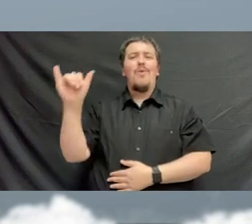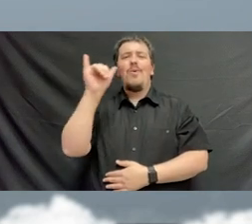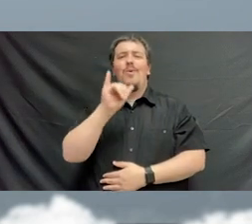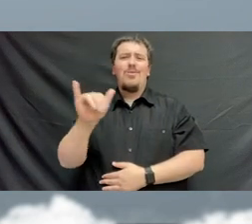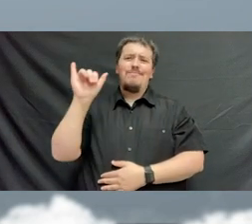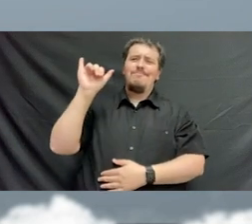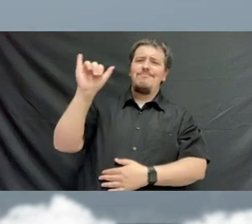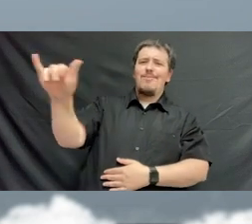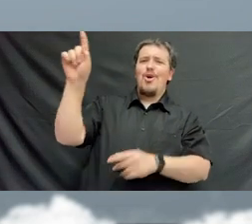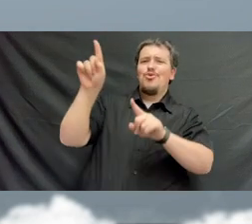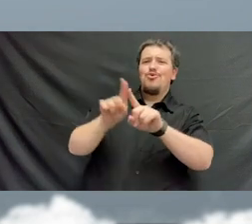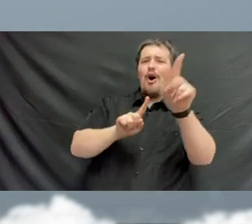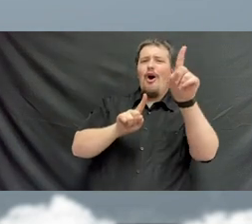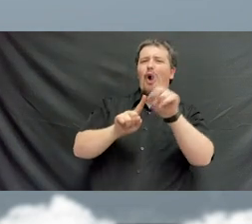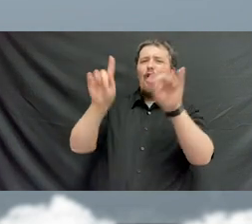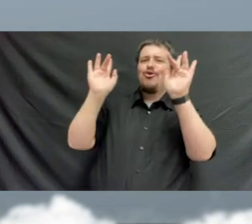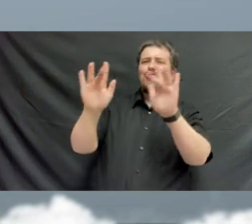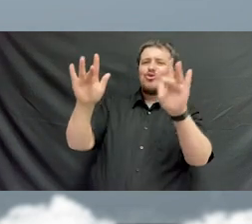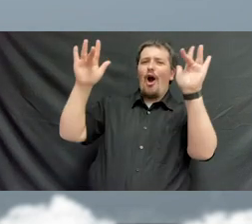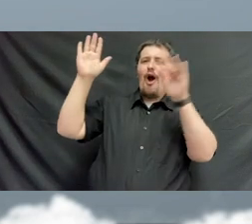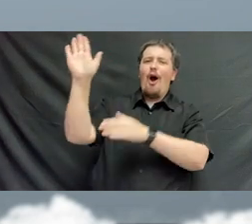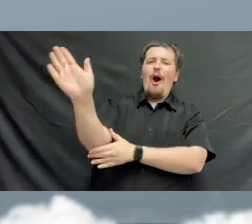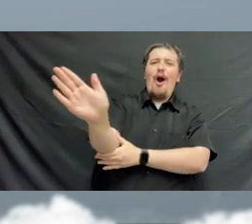O say does that star spangled banner yet wave